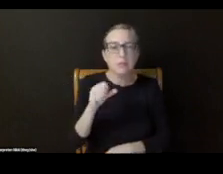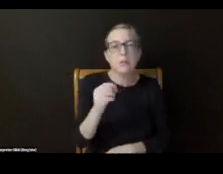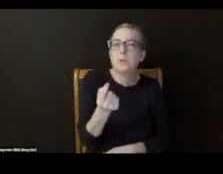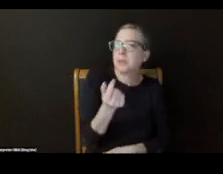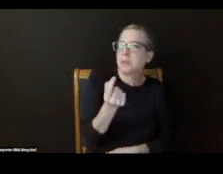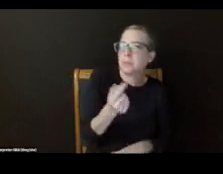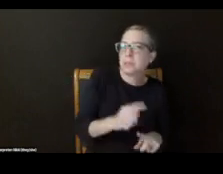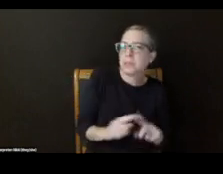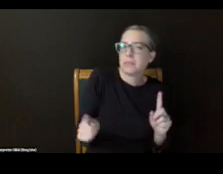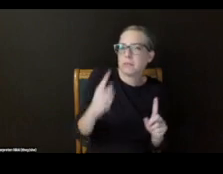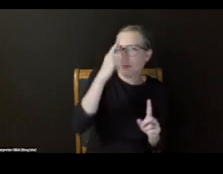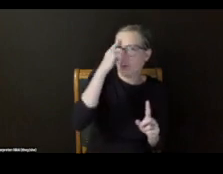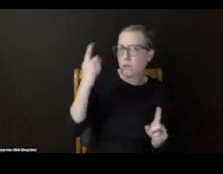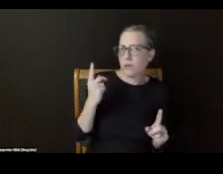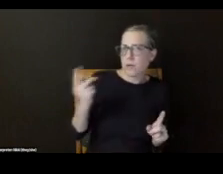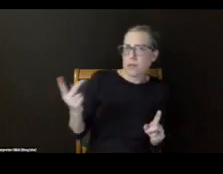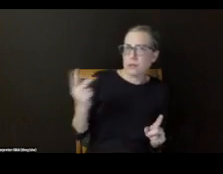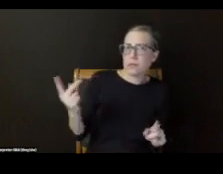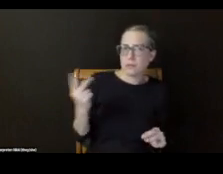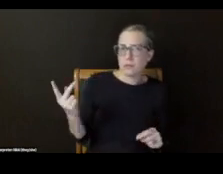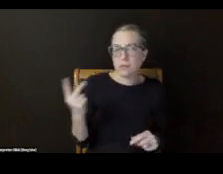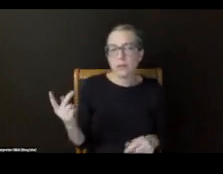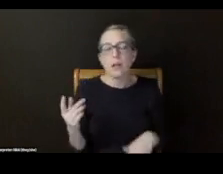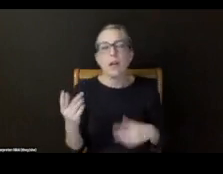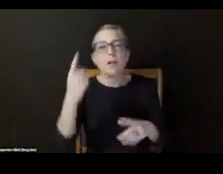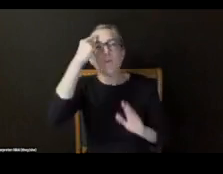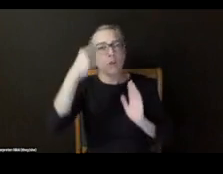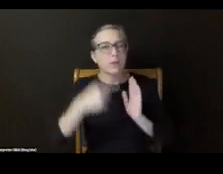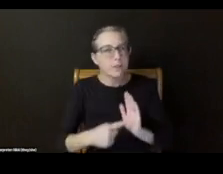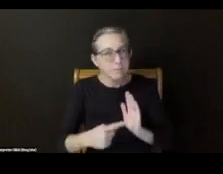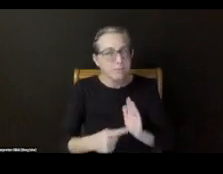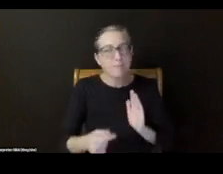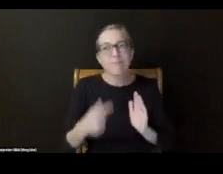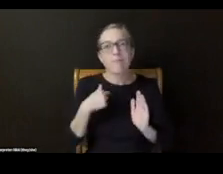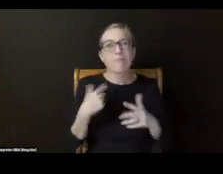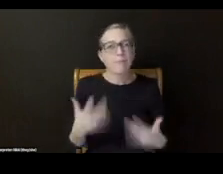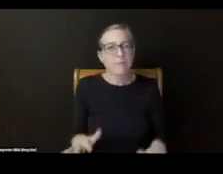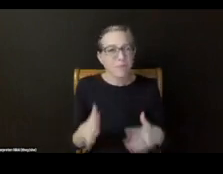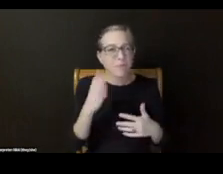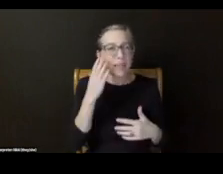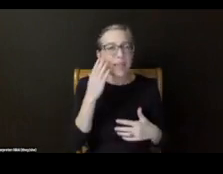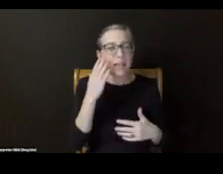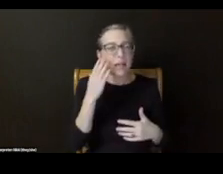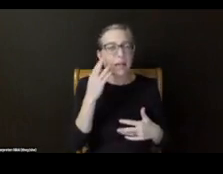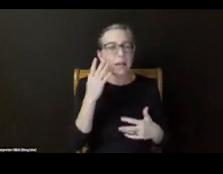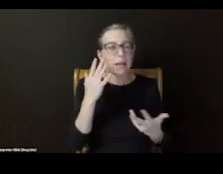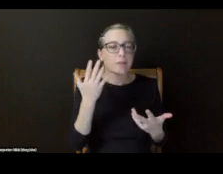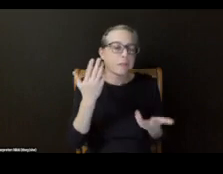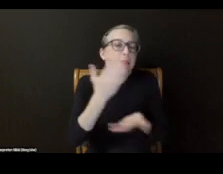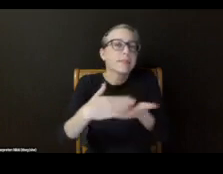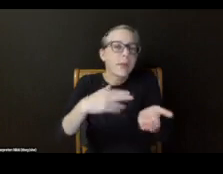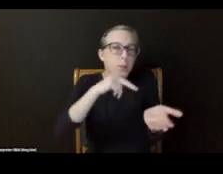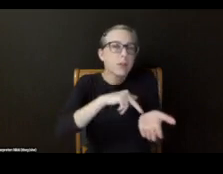Like I had comments from the nurses say, oh, he's going to leave her